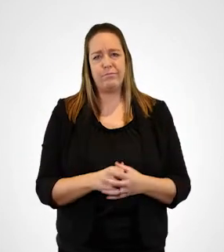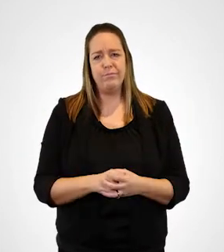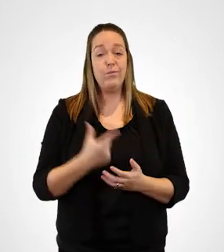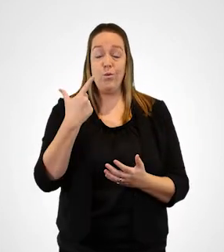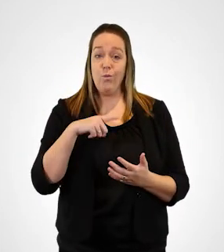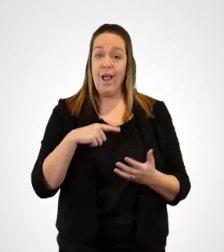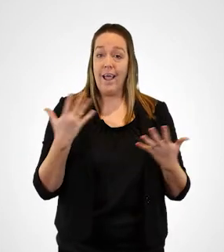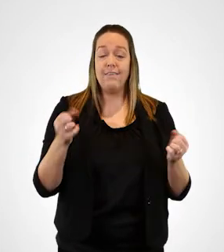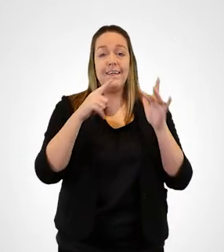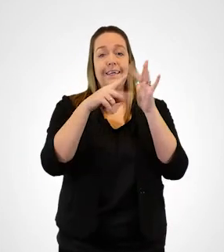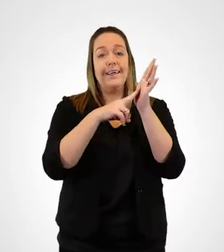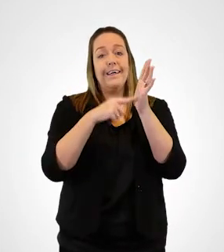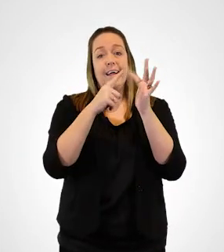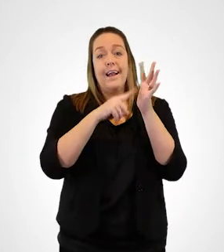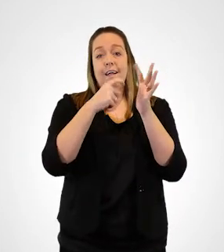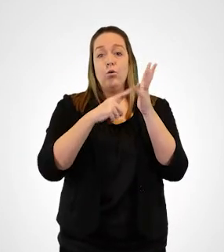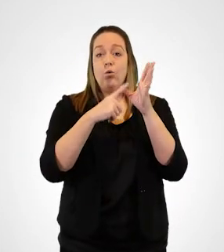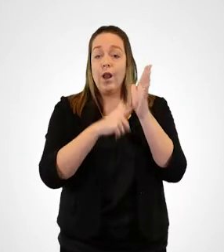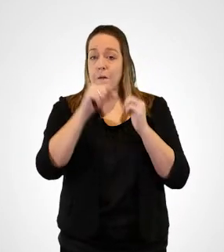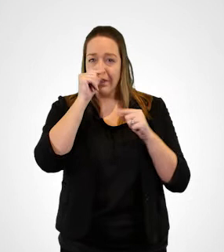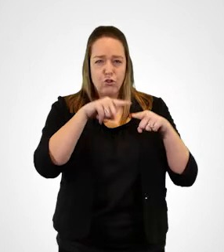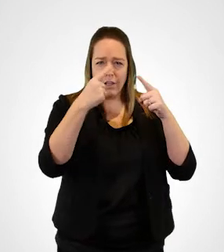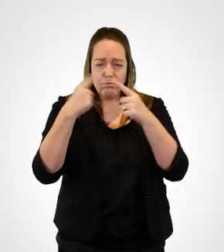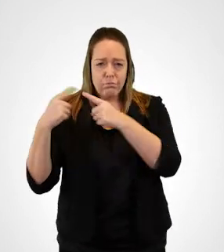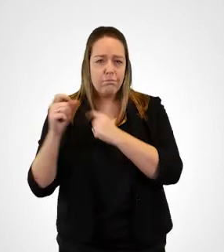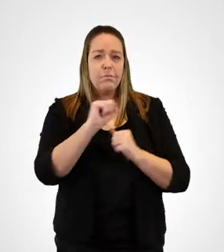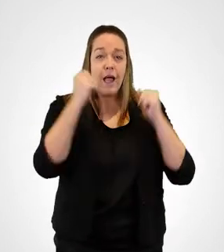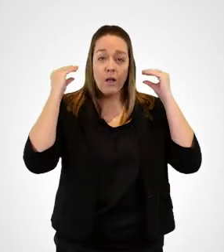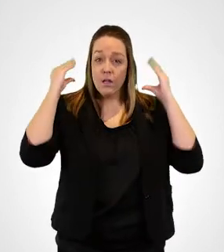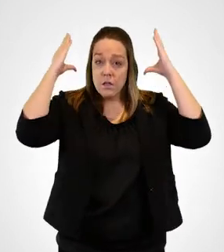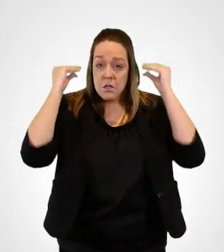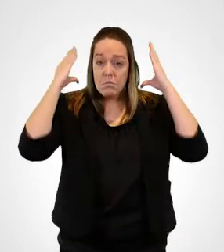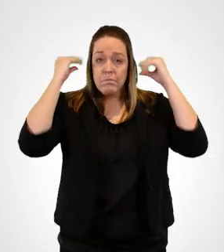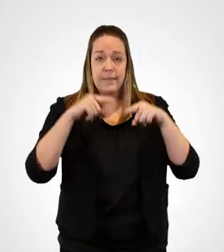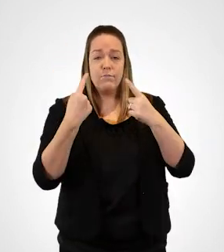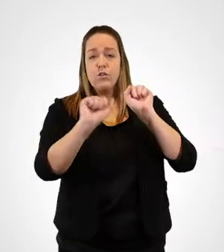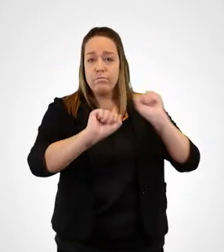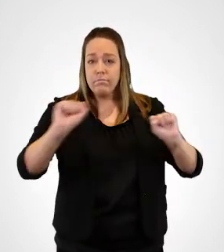because they vary in intellectual ability, they vary in the extent of their hearing loss,